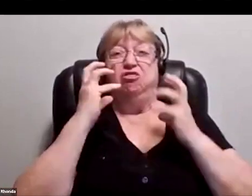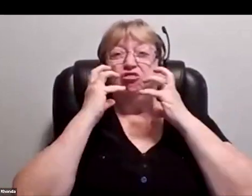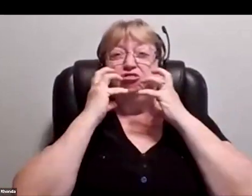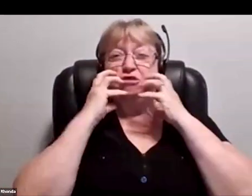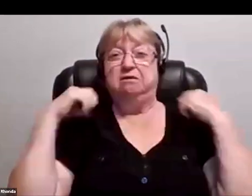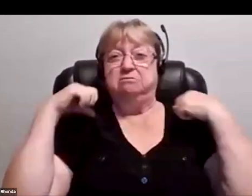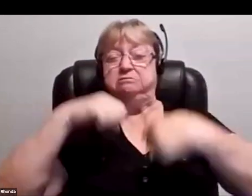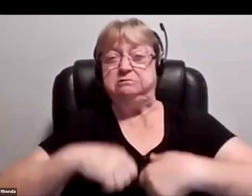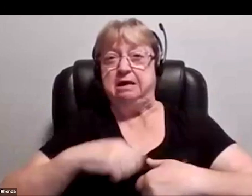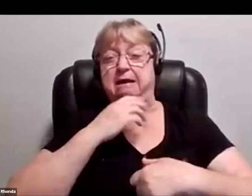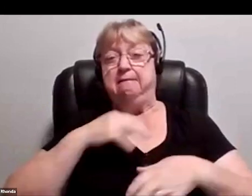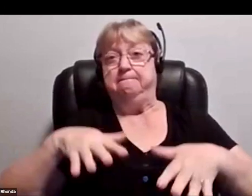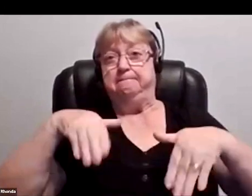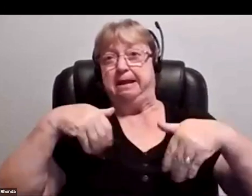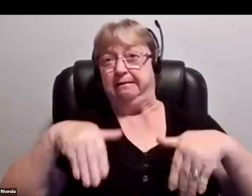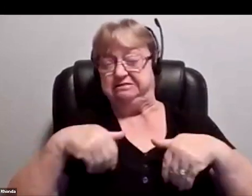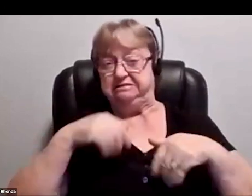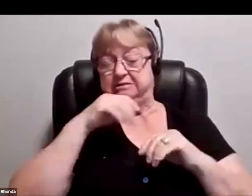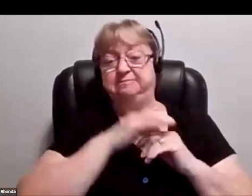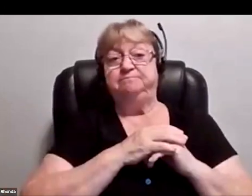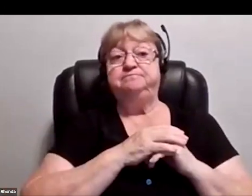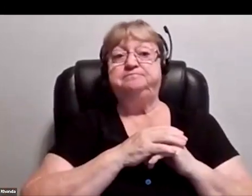Currently, it is very dark outside right now.